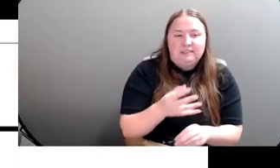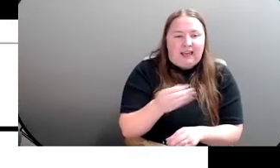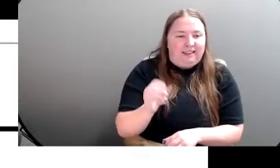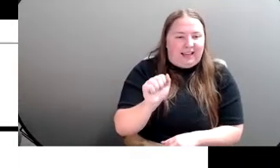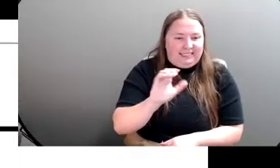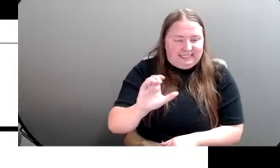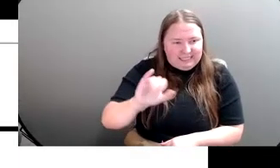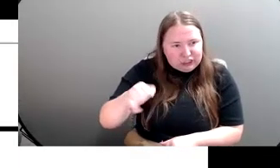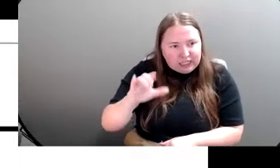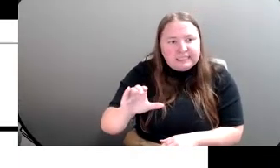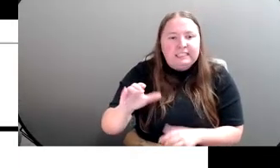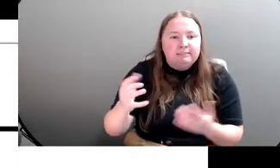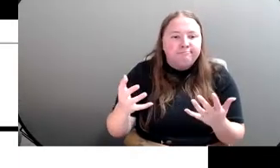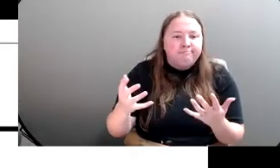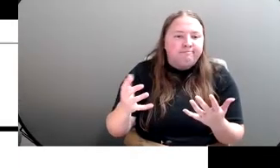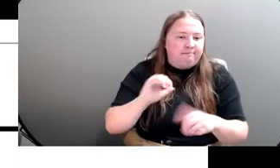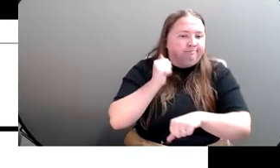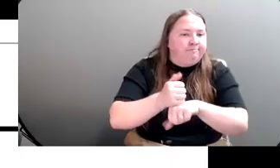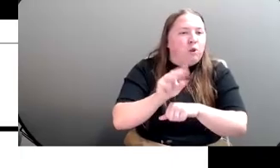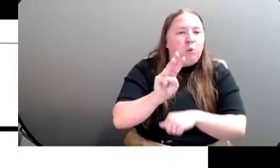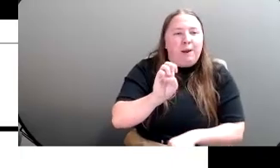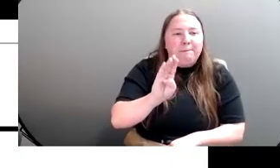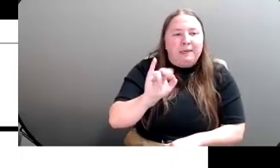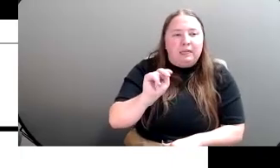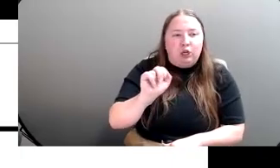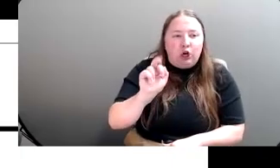they did a webinar as well too and ACCJC says